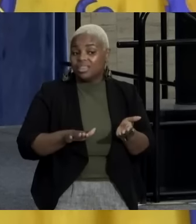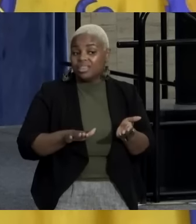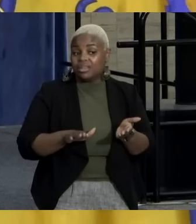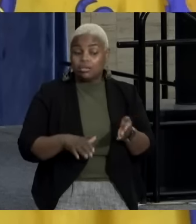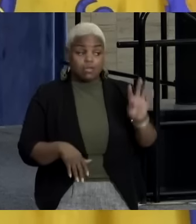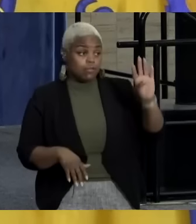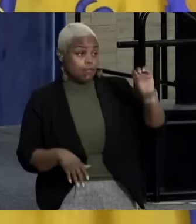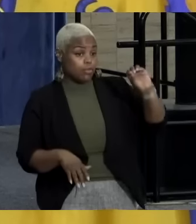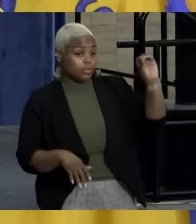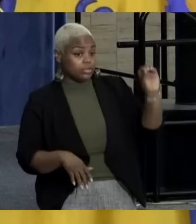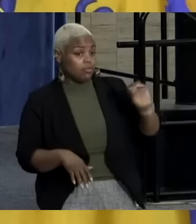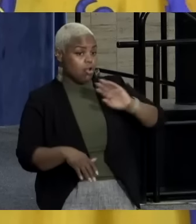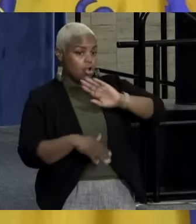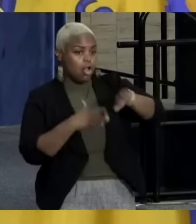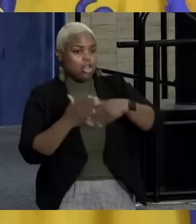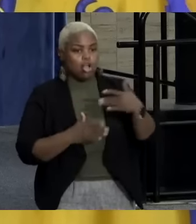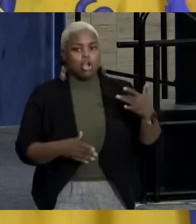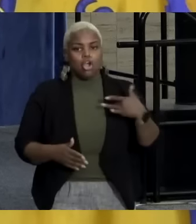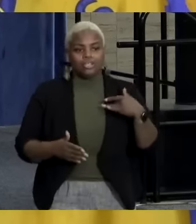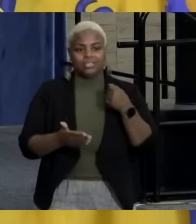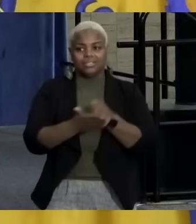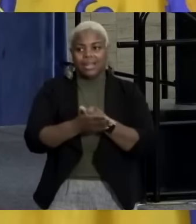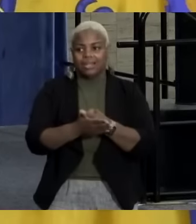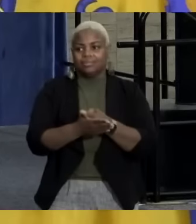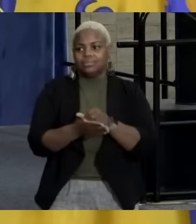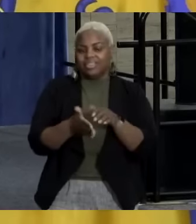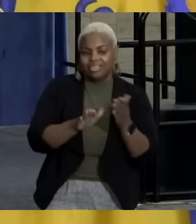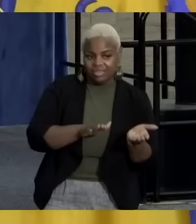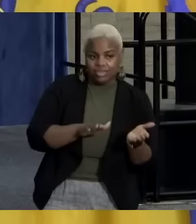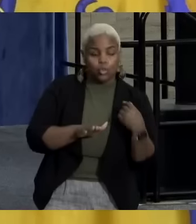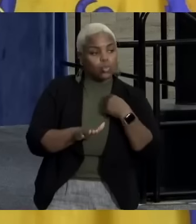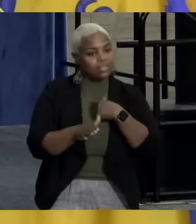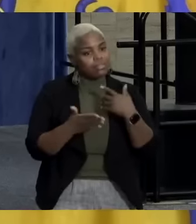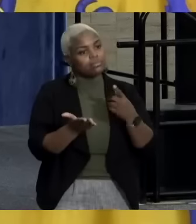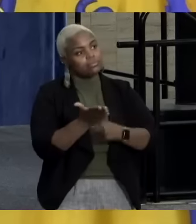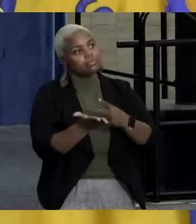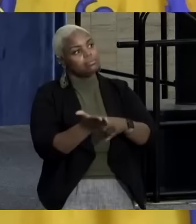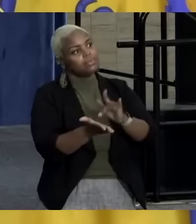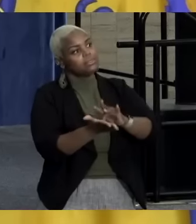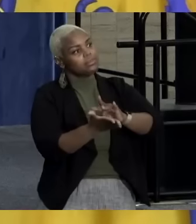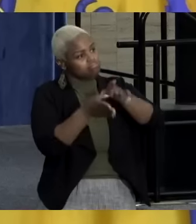Okay? We talk about statins all the time. We never talk about HRT. Statins have up to